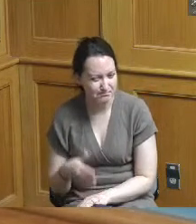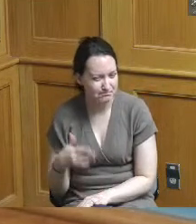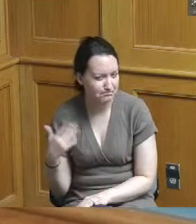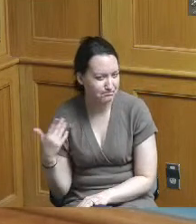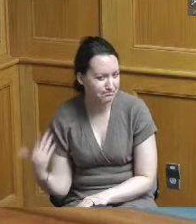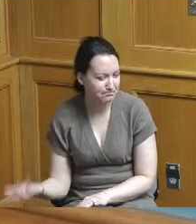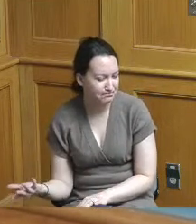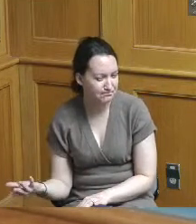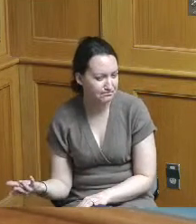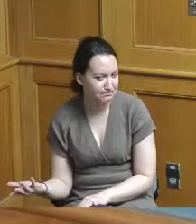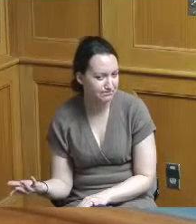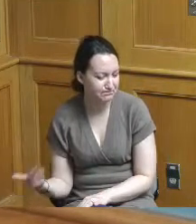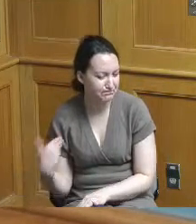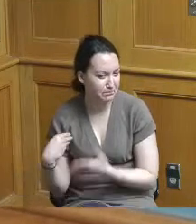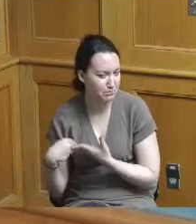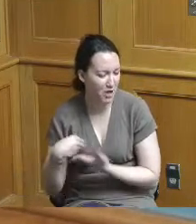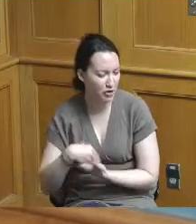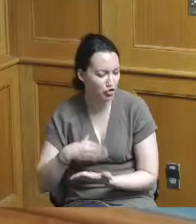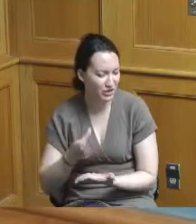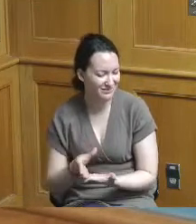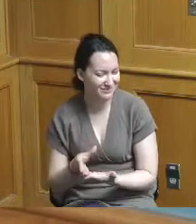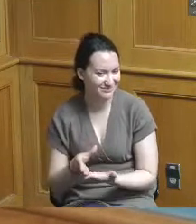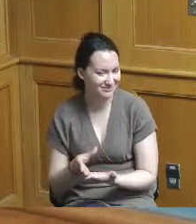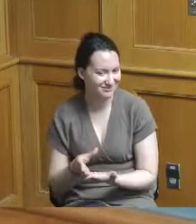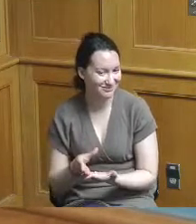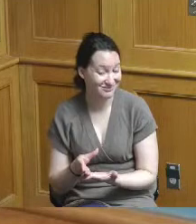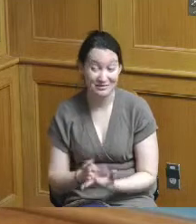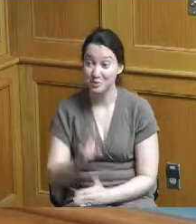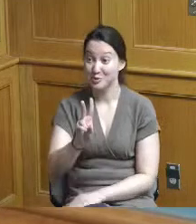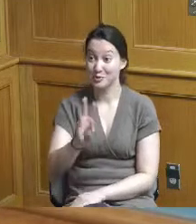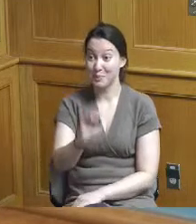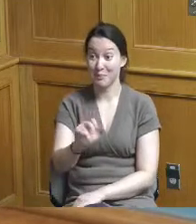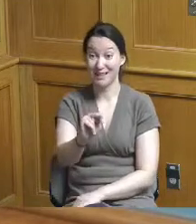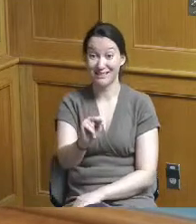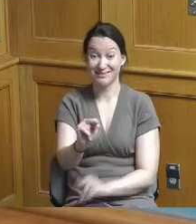we have in our budget in this budget you just gave two million dollars they represent us so